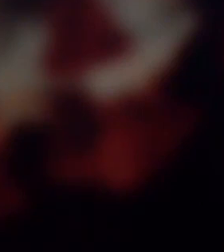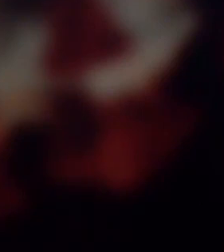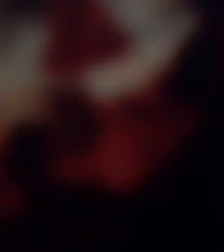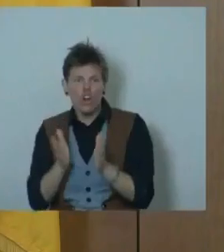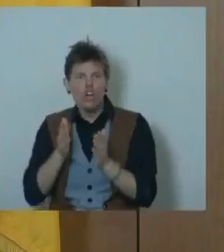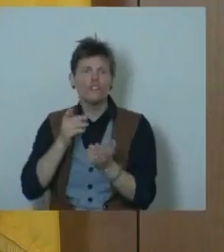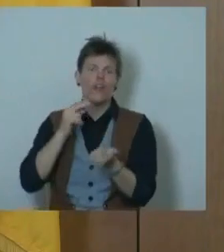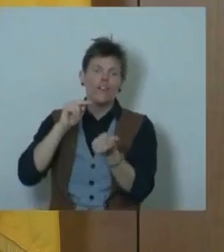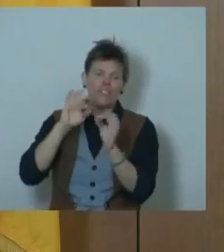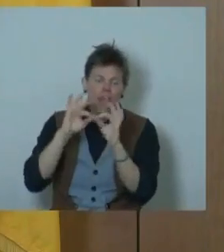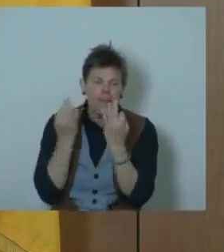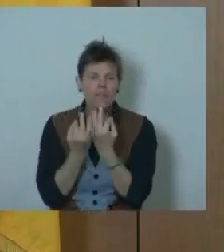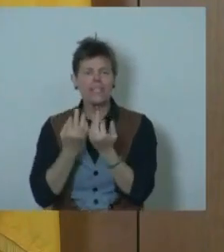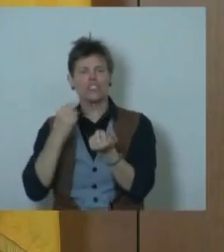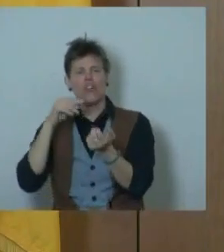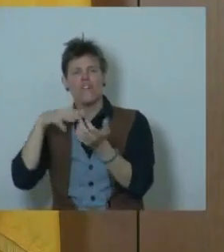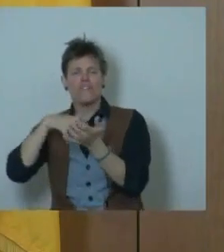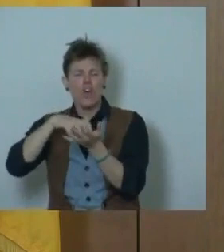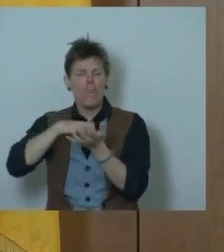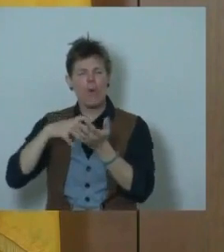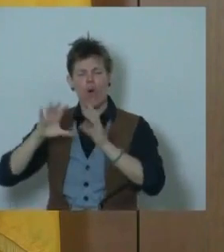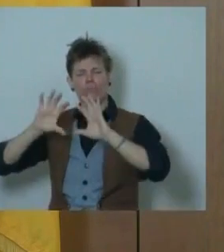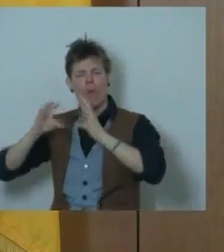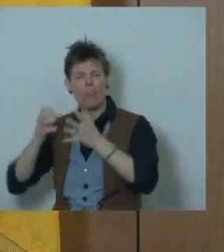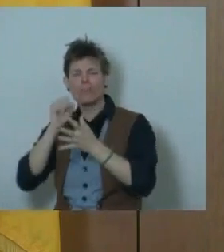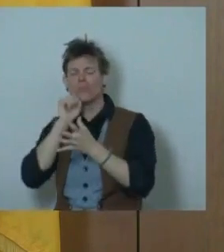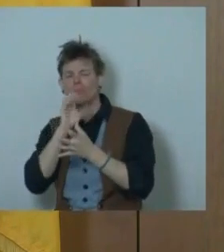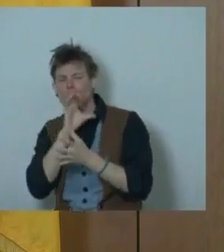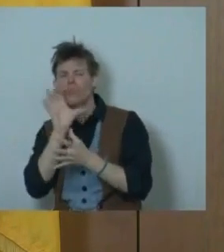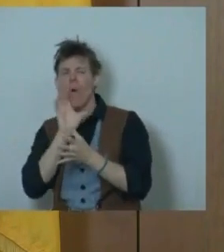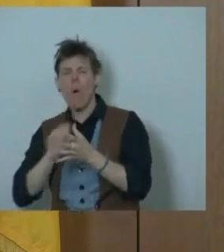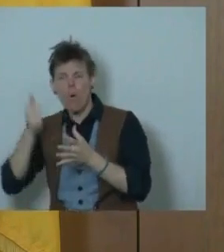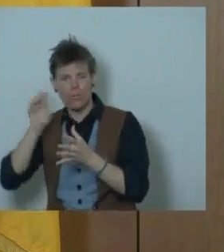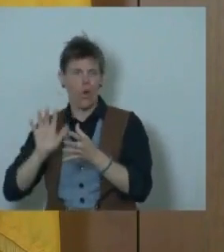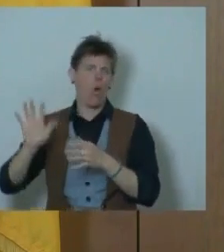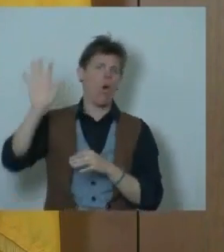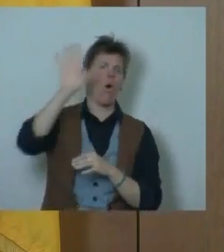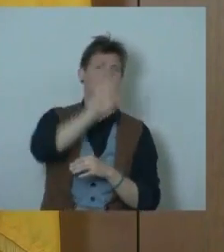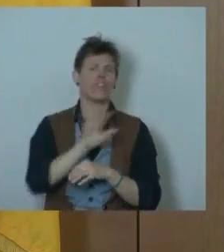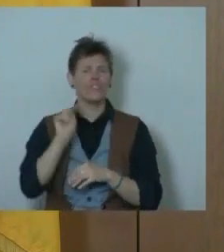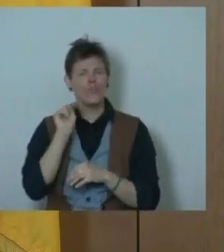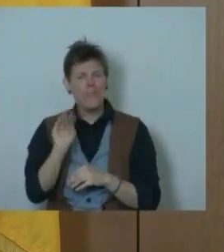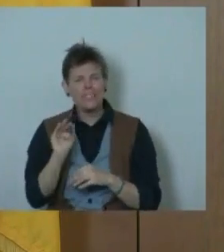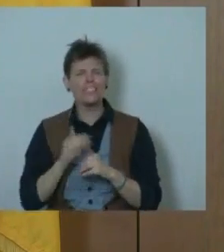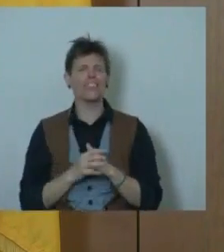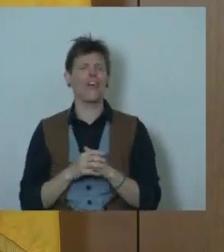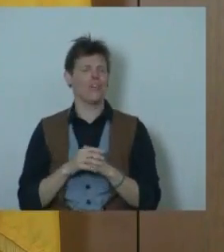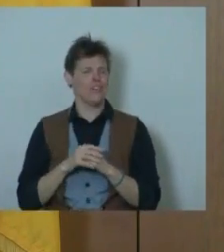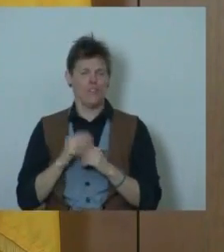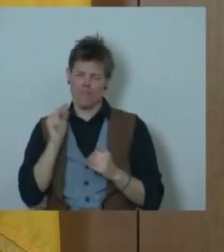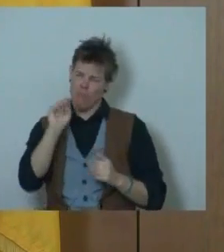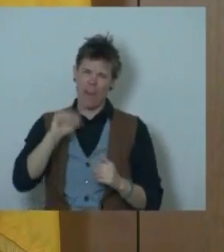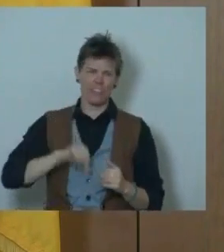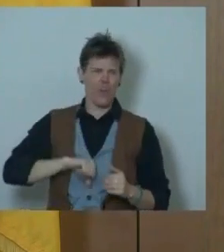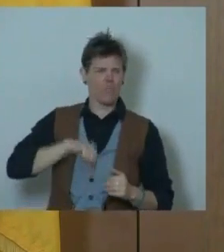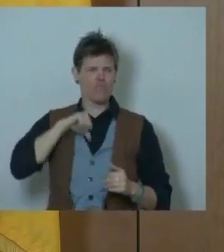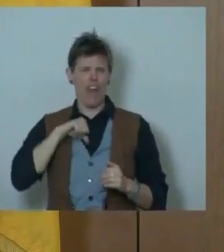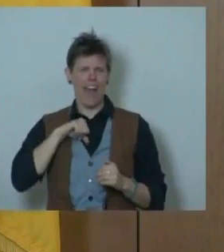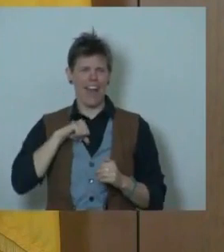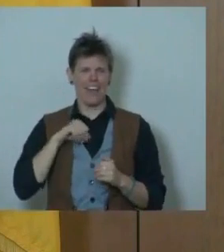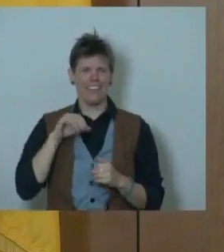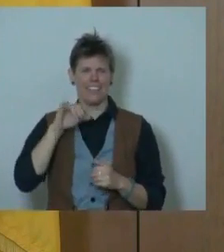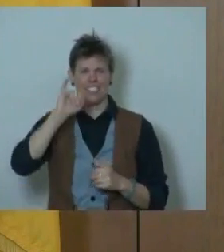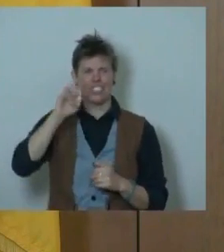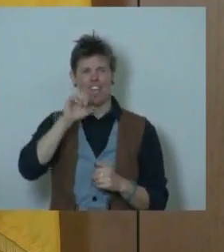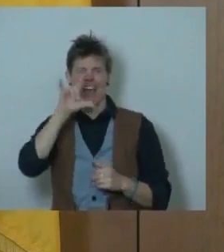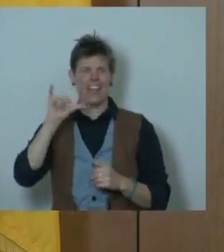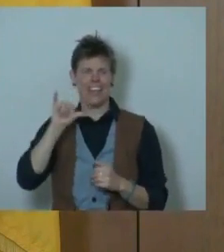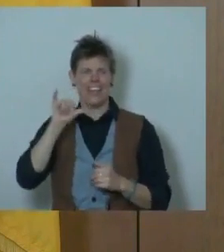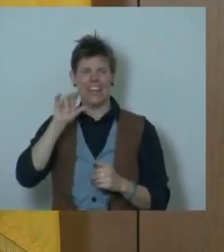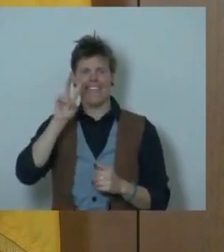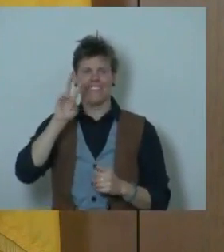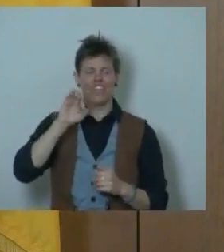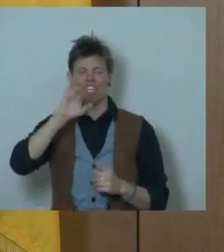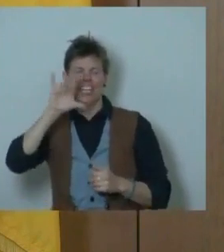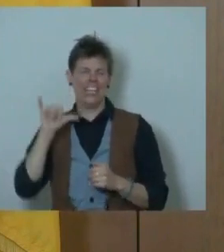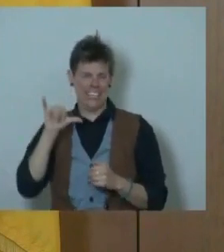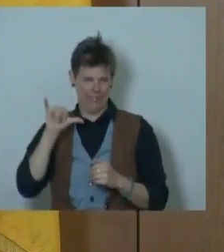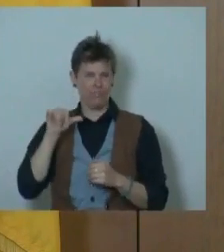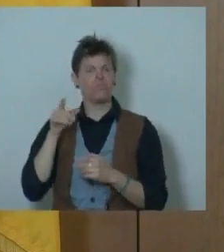SHE IS HOLDING A LIVE PRESSER UPDATE AND WE ARE GOING THERE LIVE GOV. LUJAN GRISHAM:.